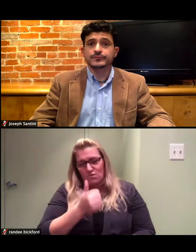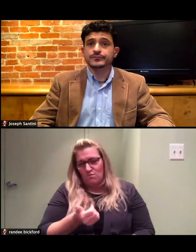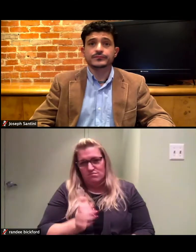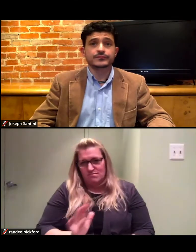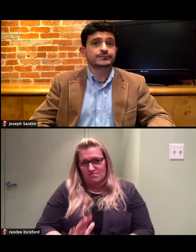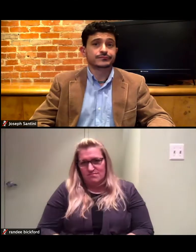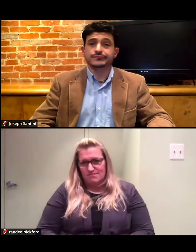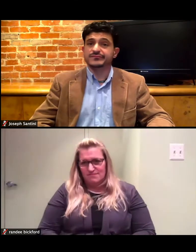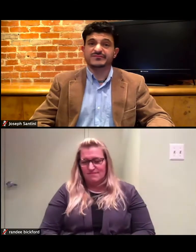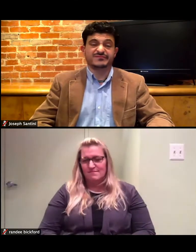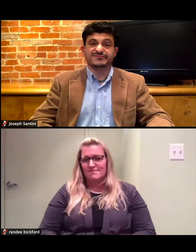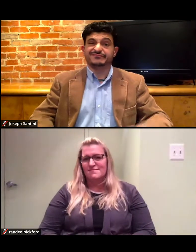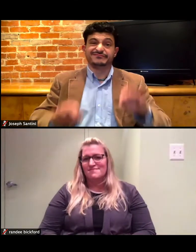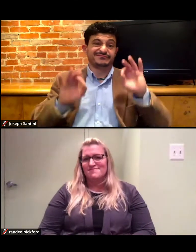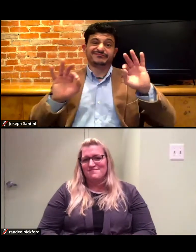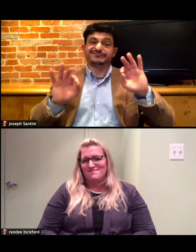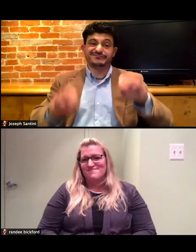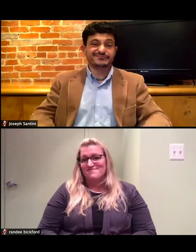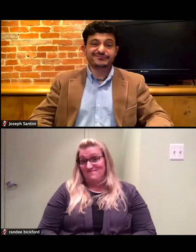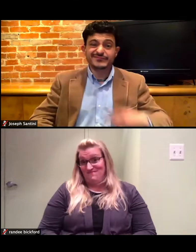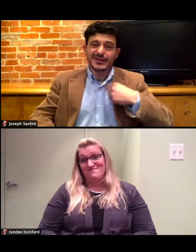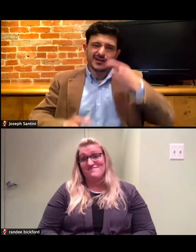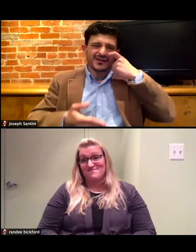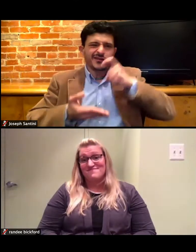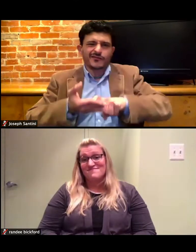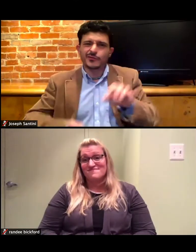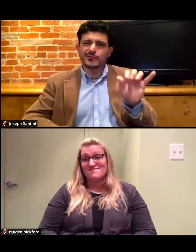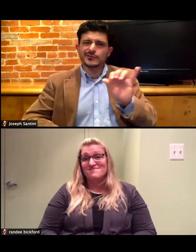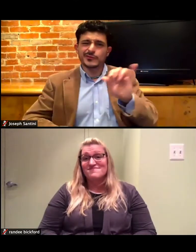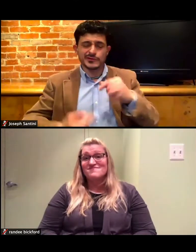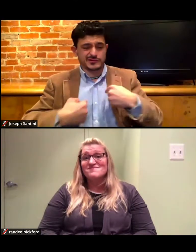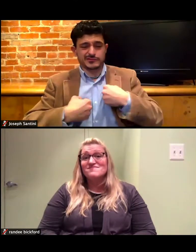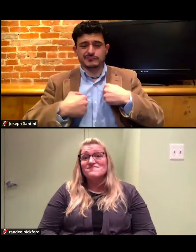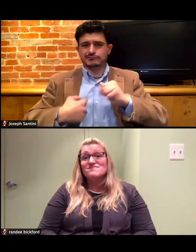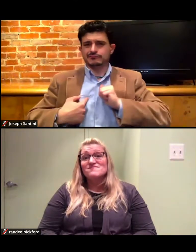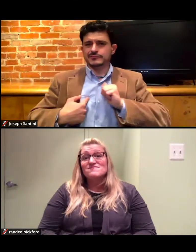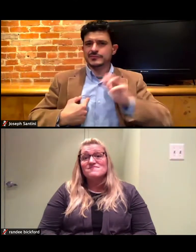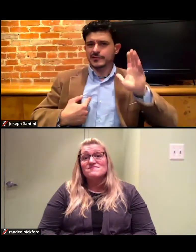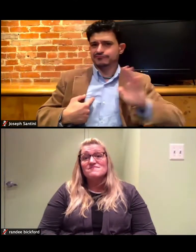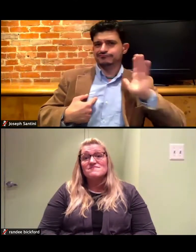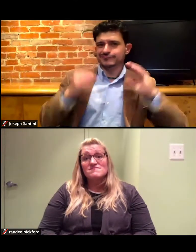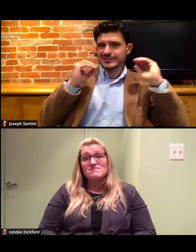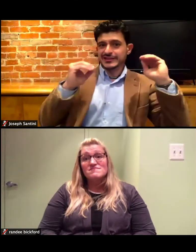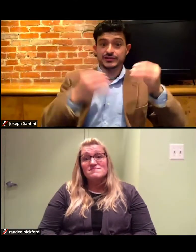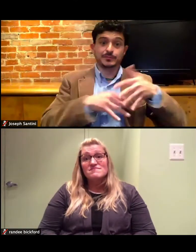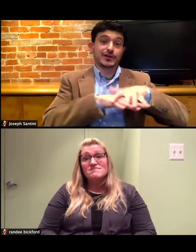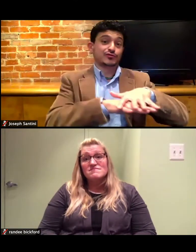when they're young, that they can learn it later. But the value is on them learning as very young children.